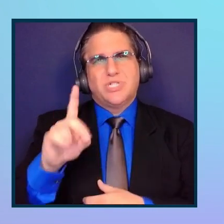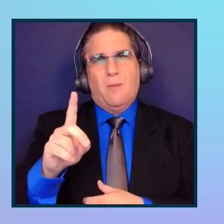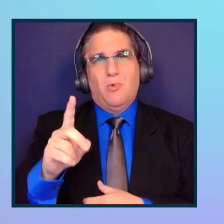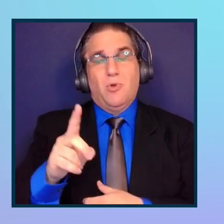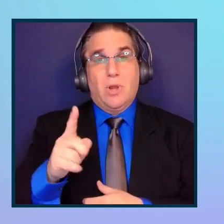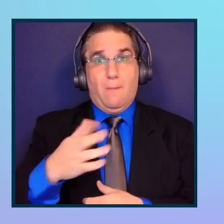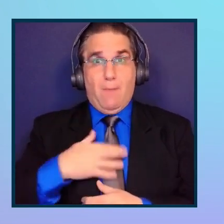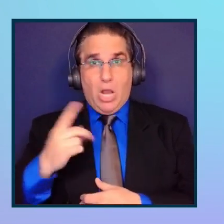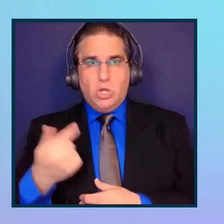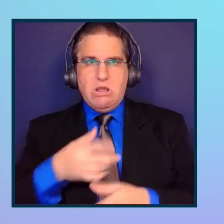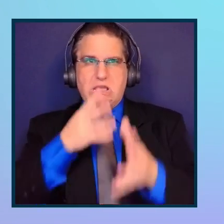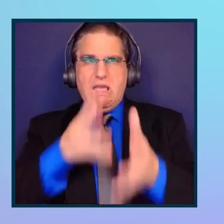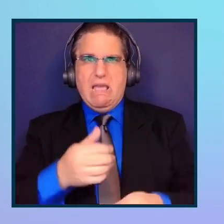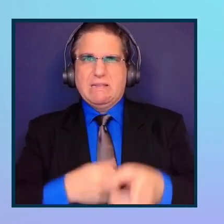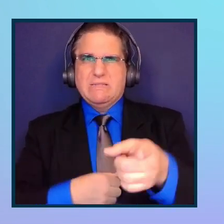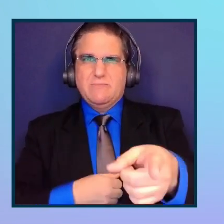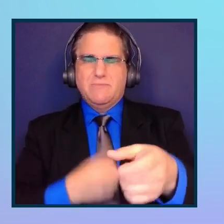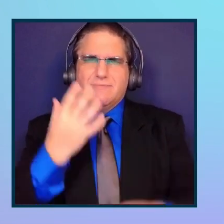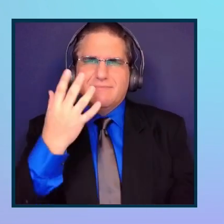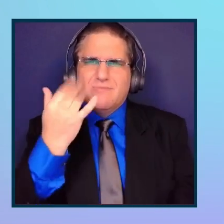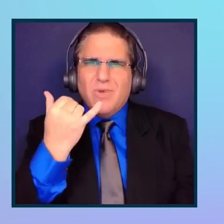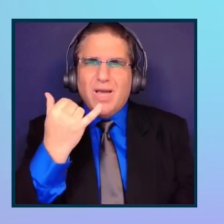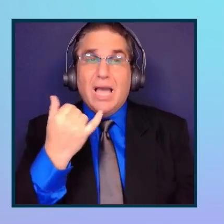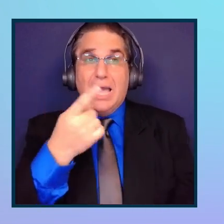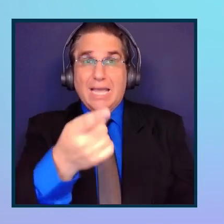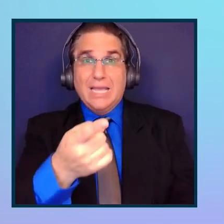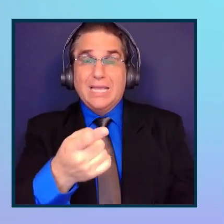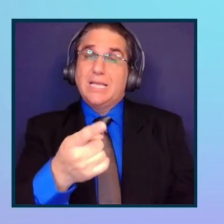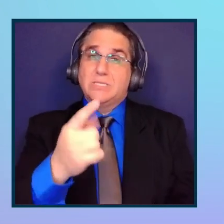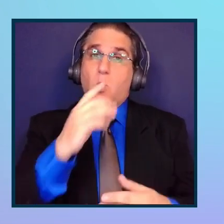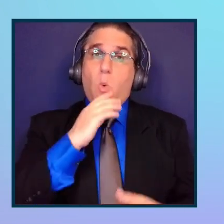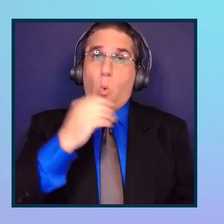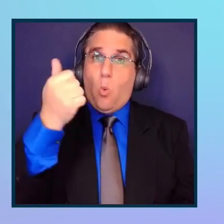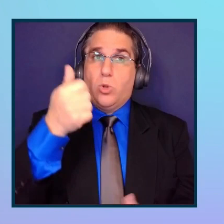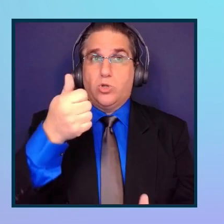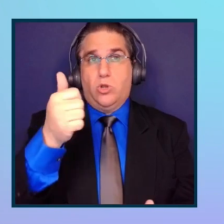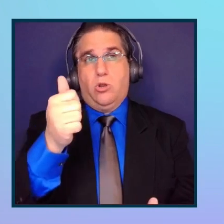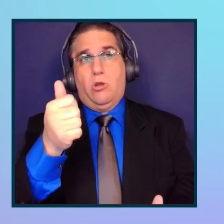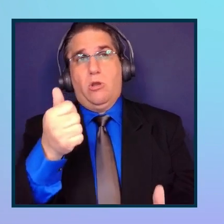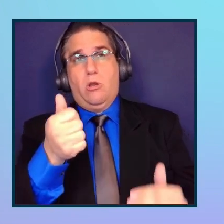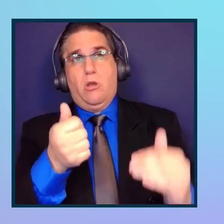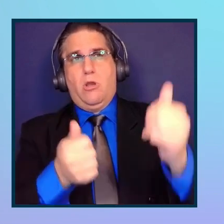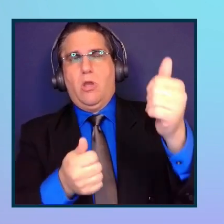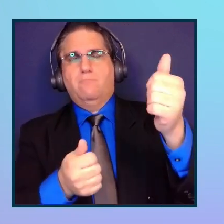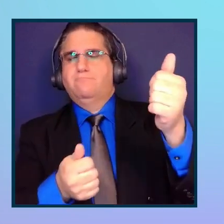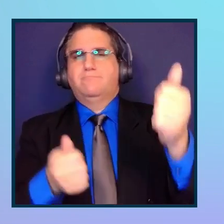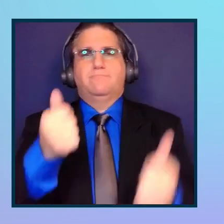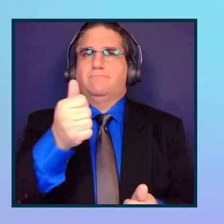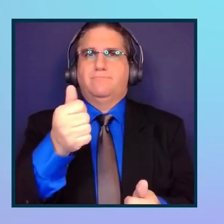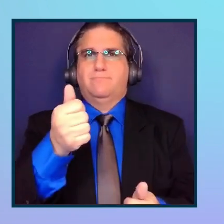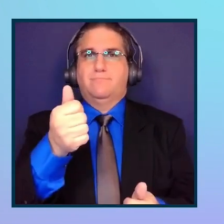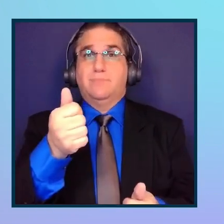would make Truman a higher status dog, but being older makes him lower in terms of physical ability,